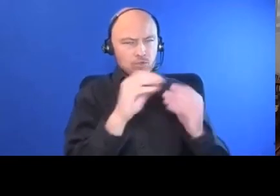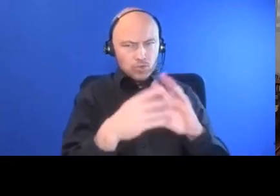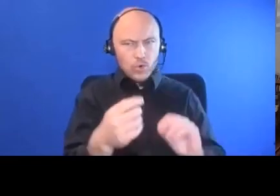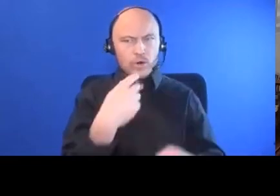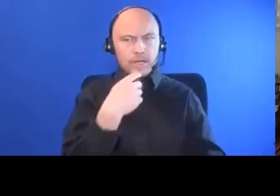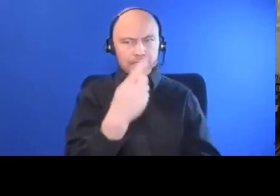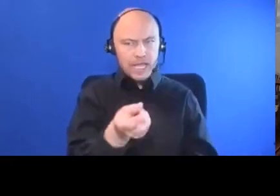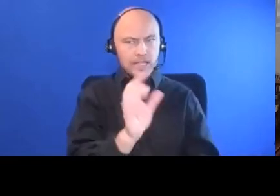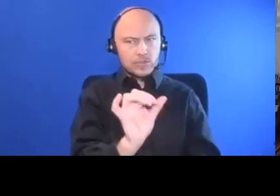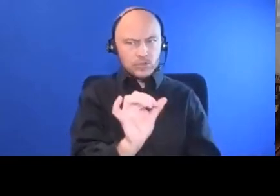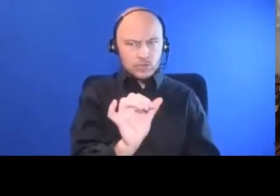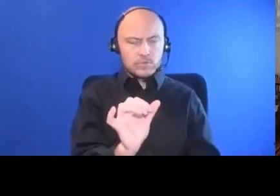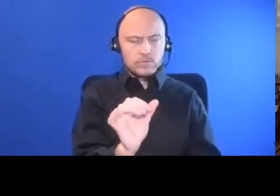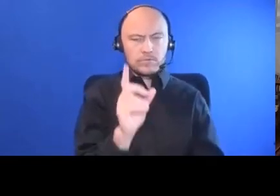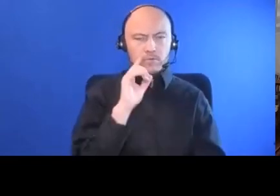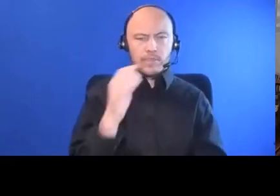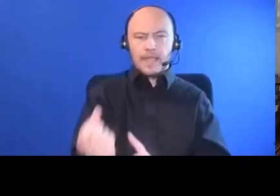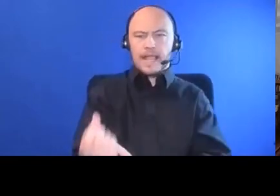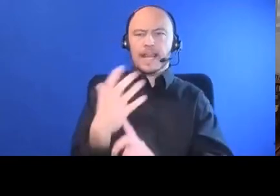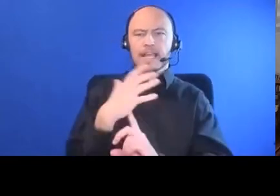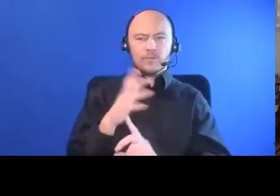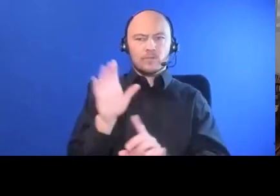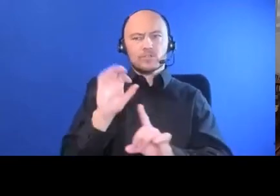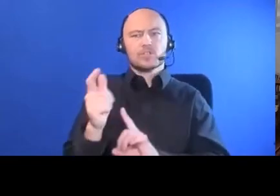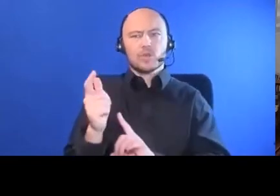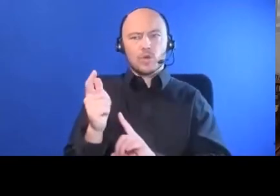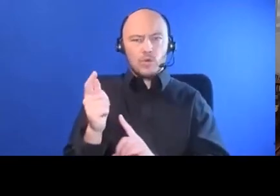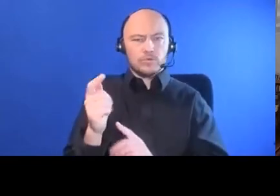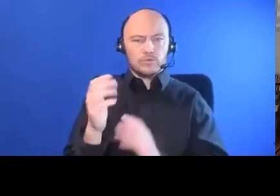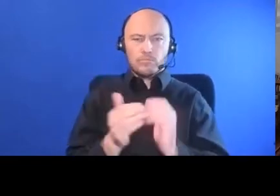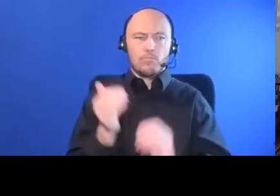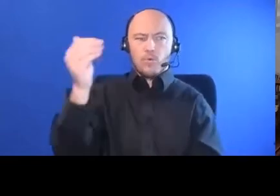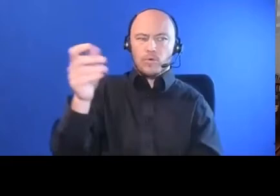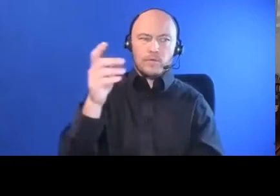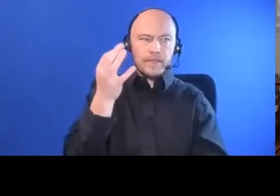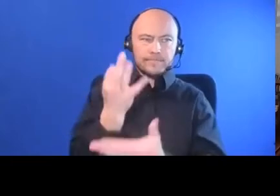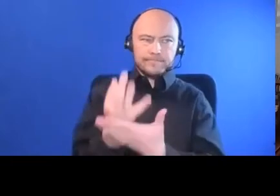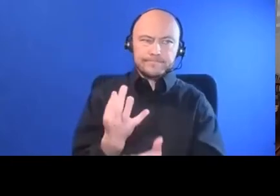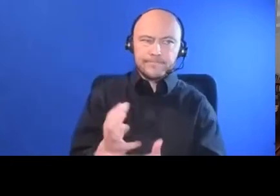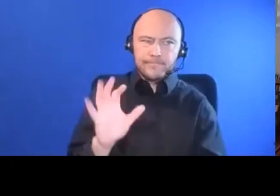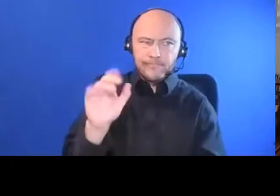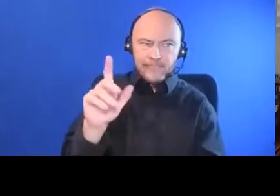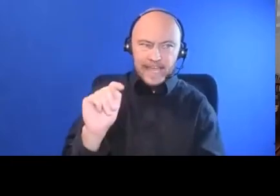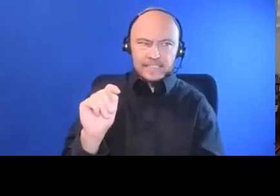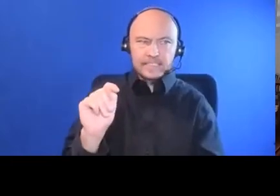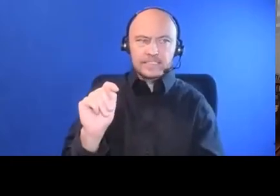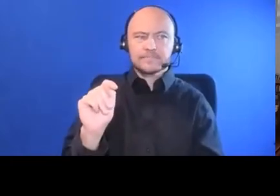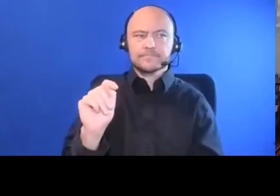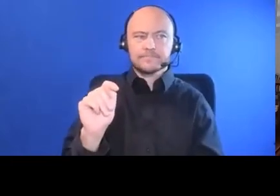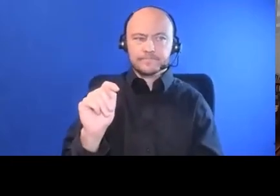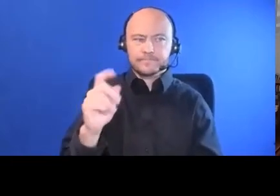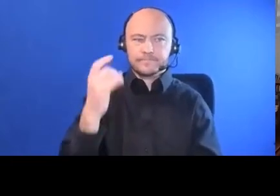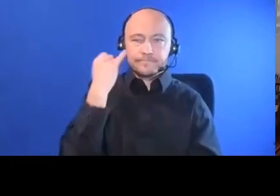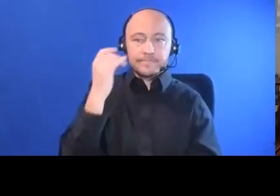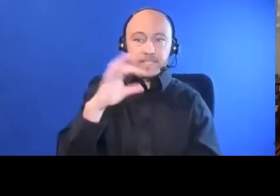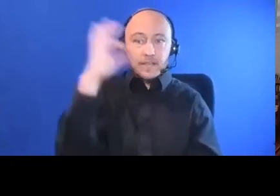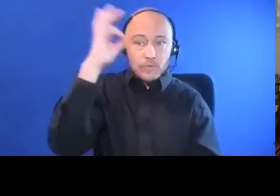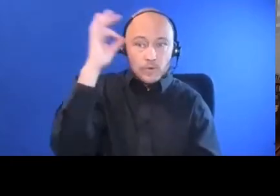actually influences our culture more than any facts. And if we don't know that now by what's going on in our country,